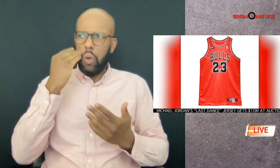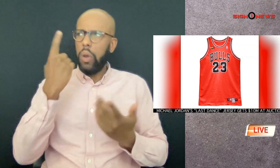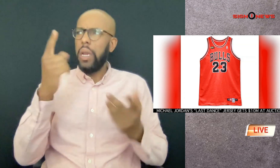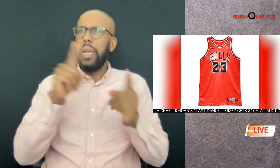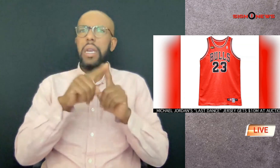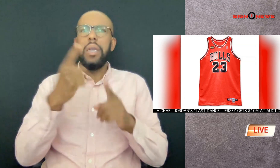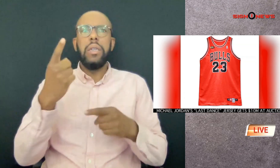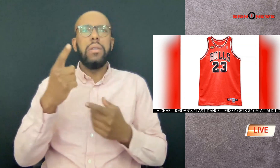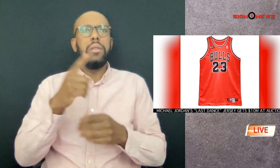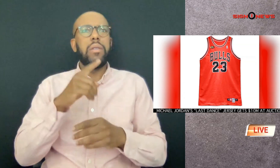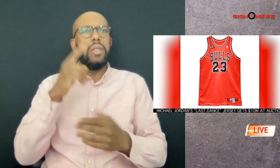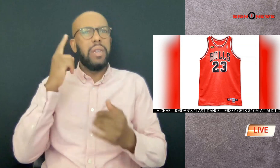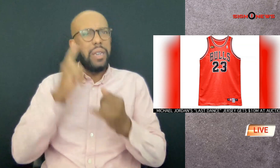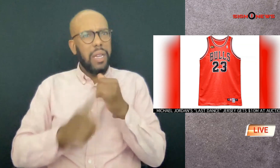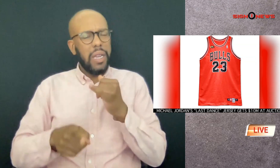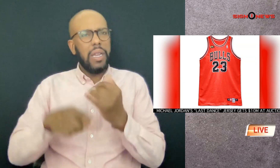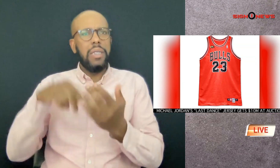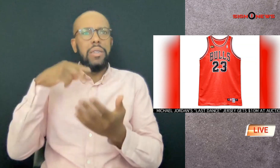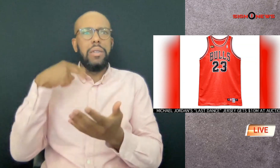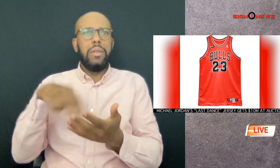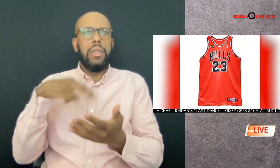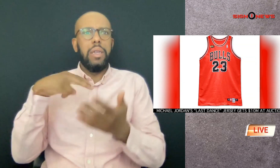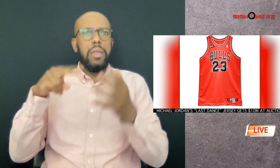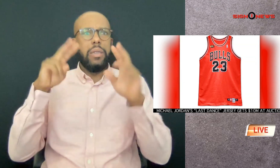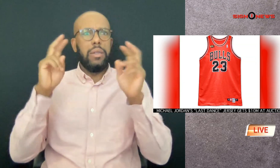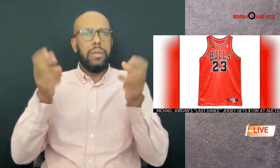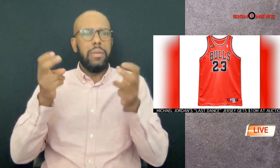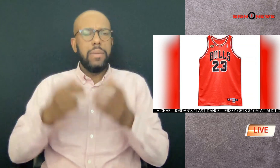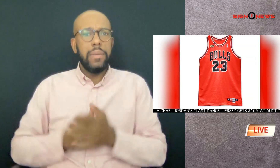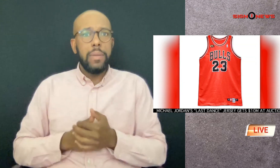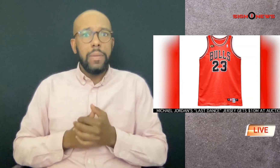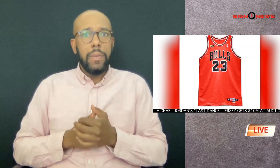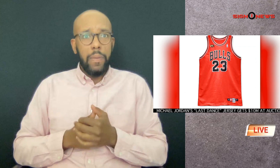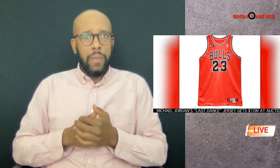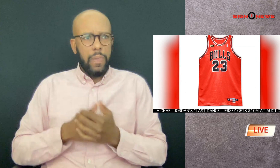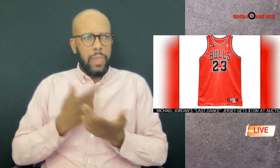it was worn during one of the most famous seasons of Jordan's career